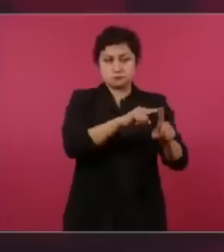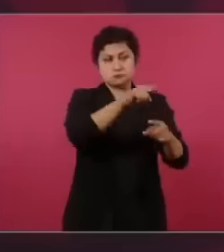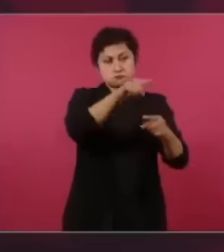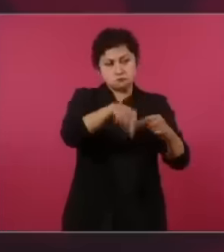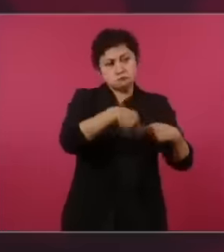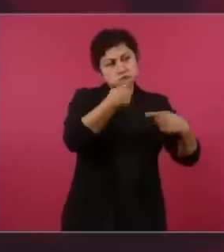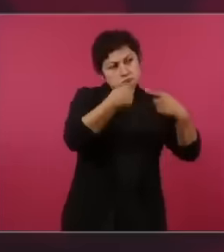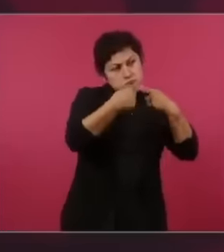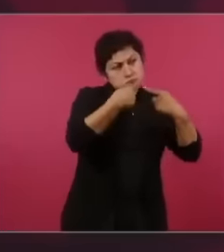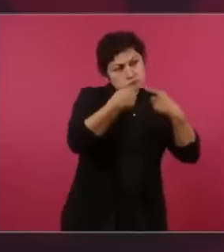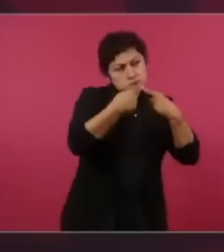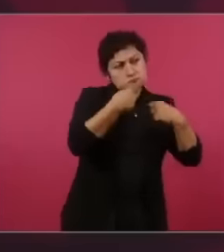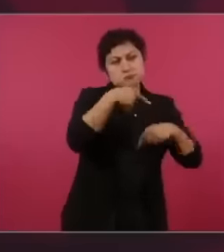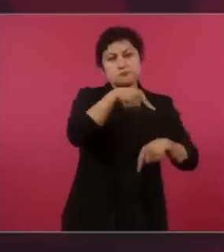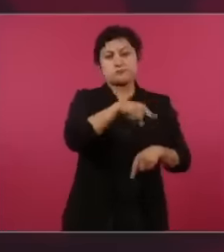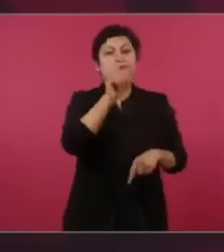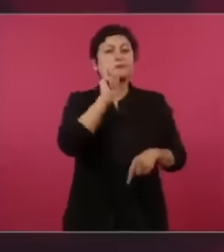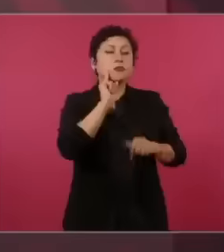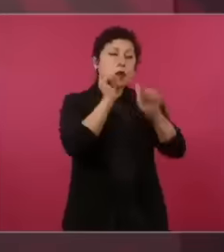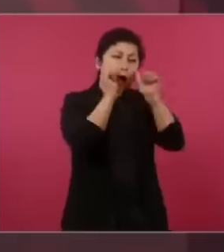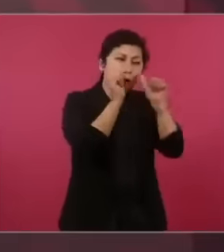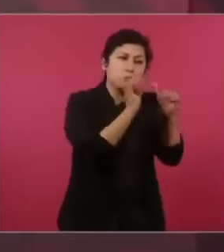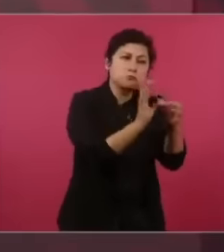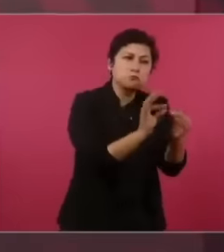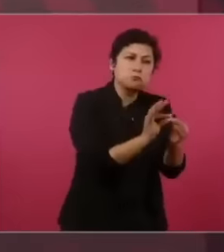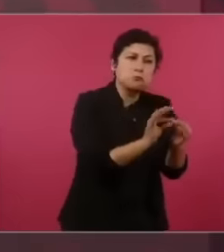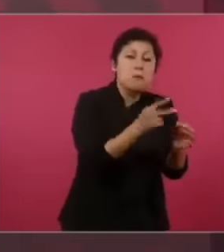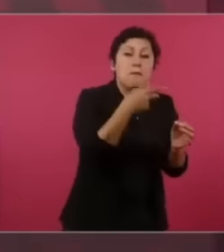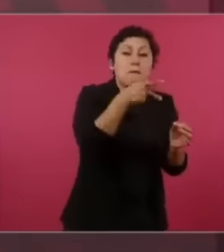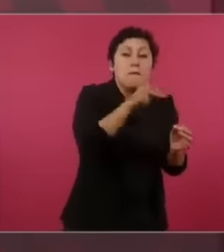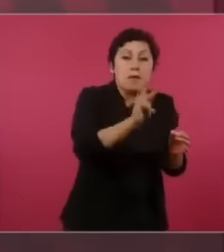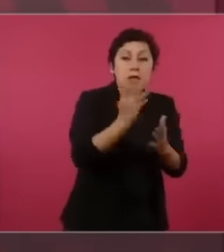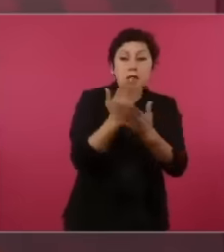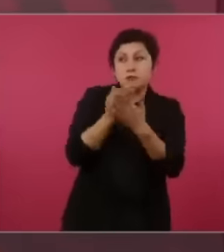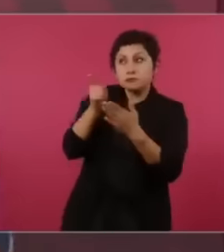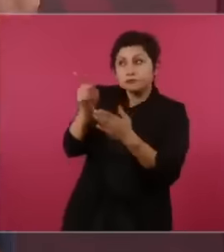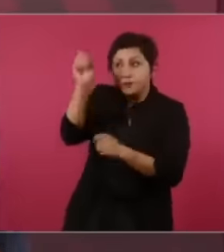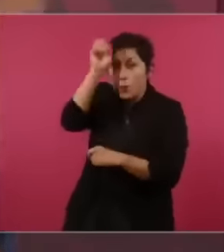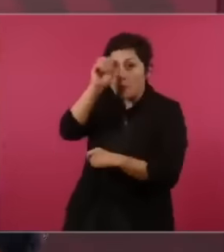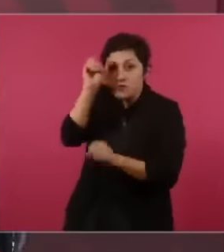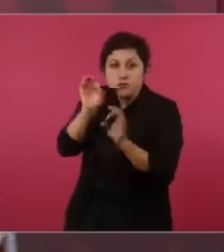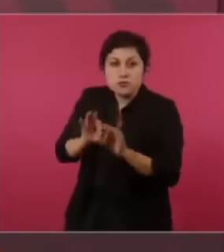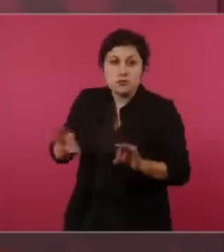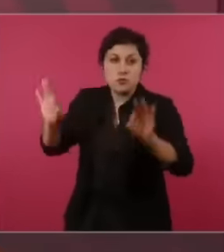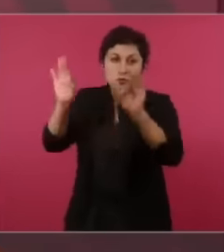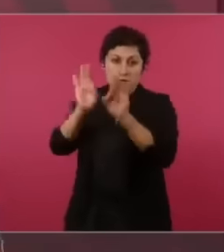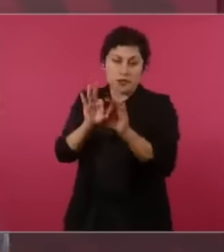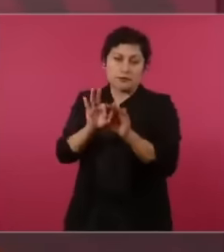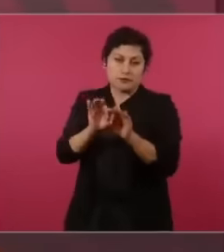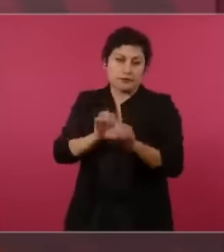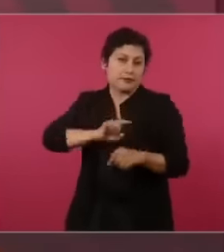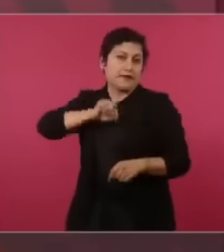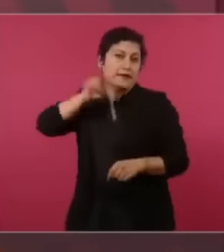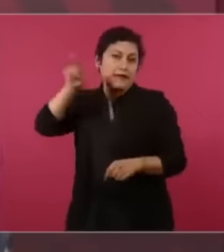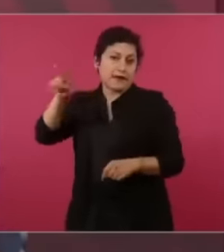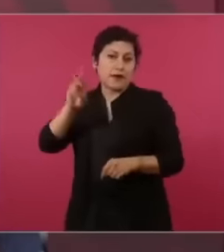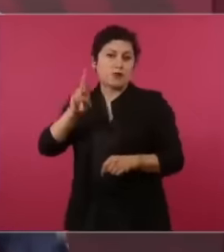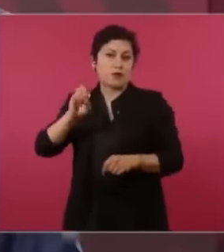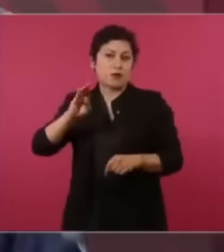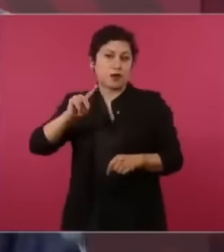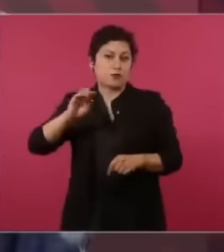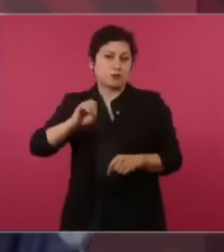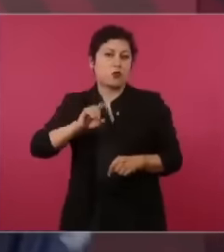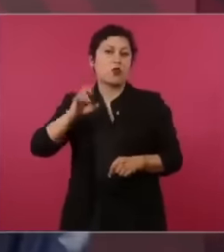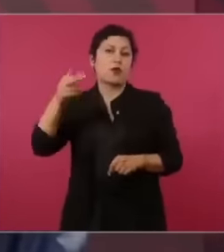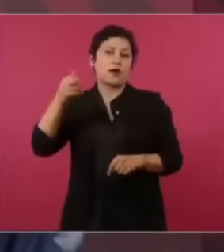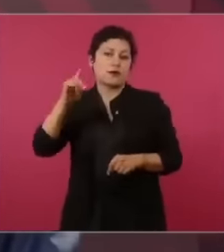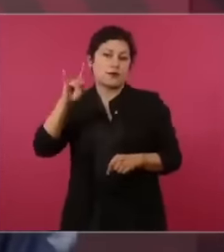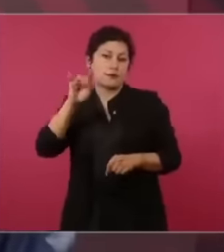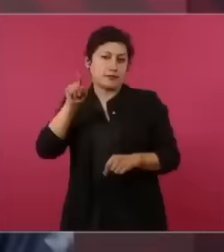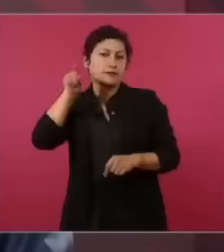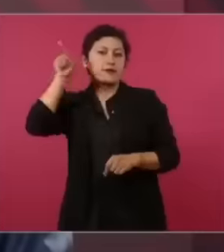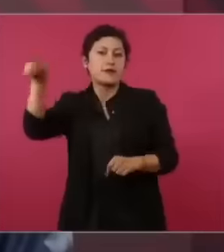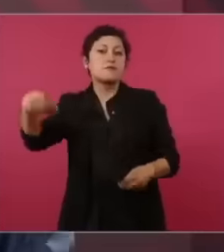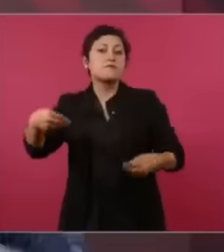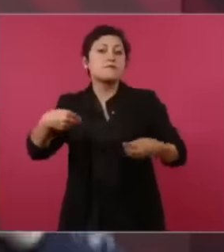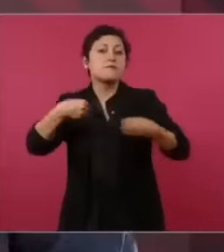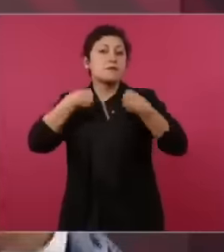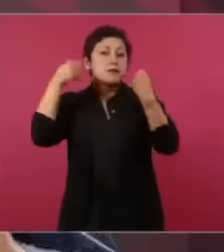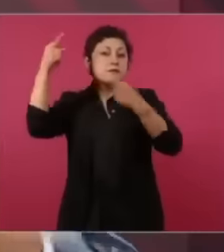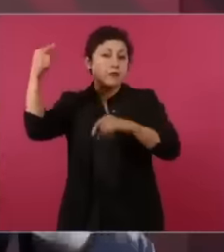then Roberto Hernández tells him that he is living in London and in Europe, what